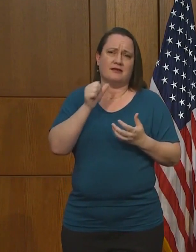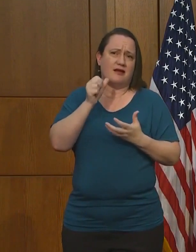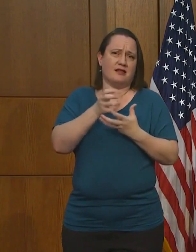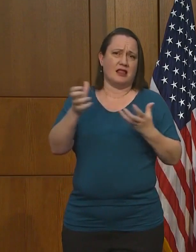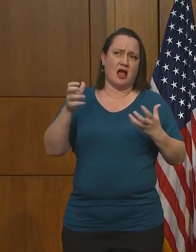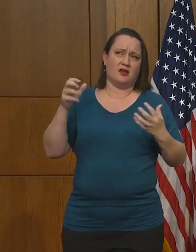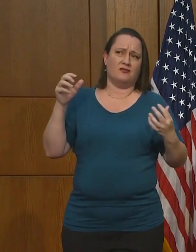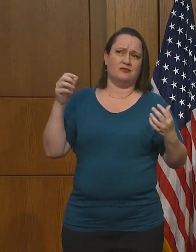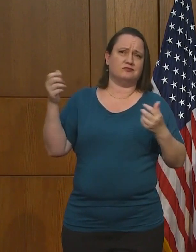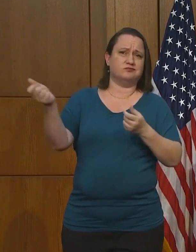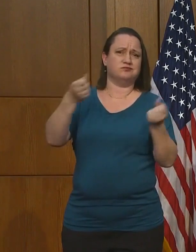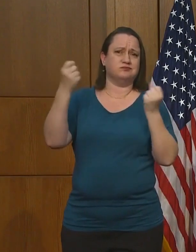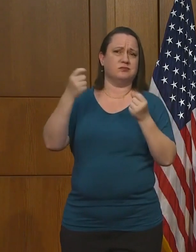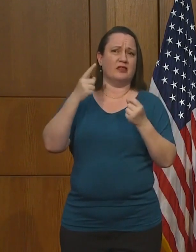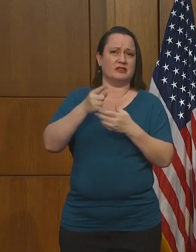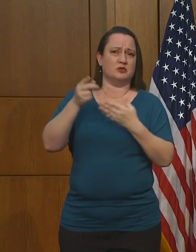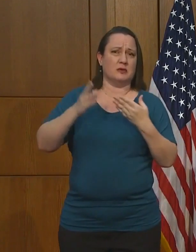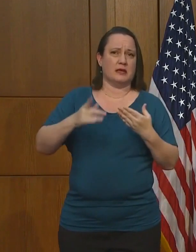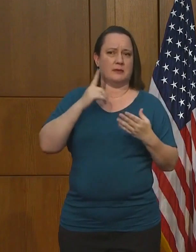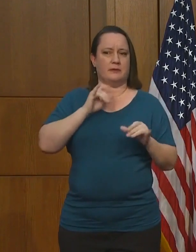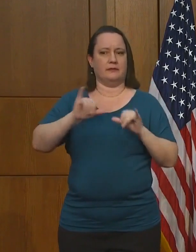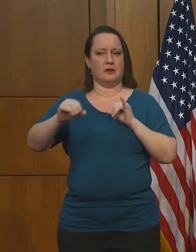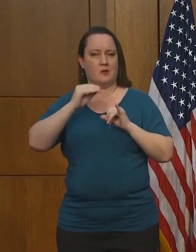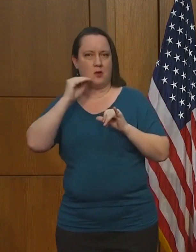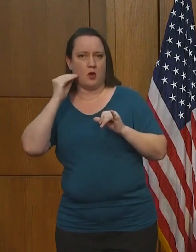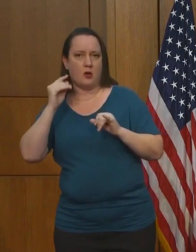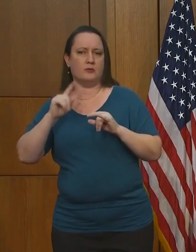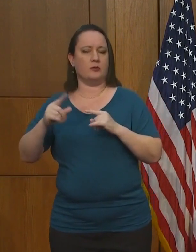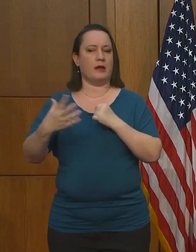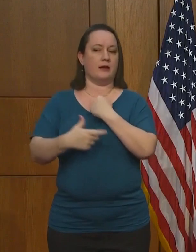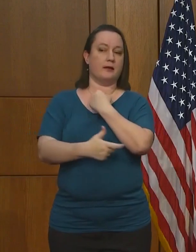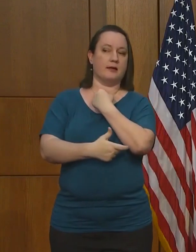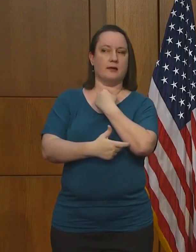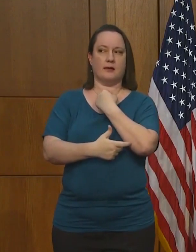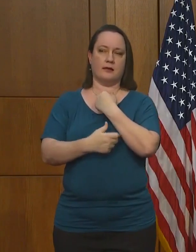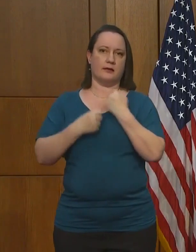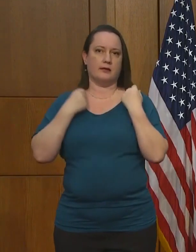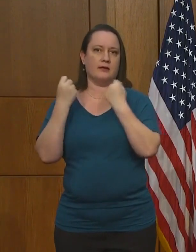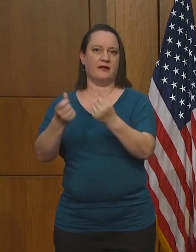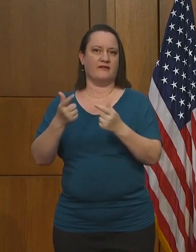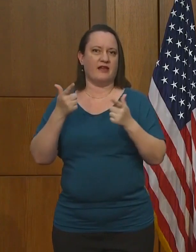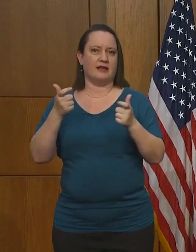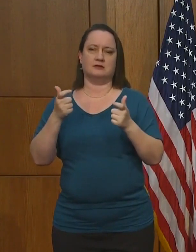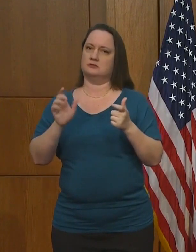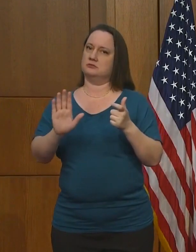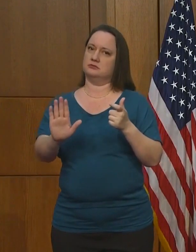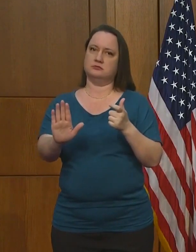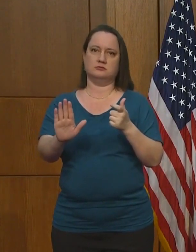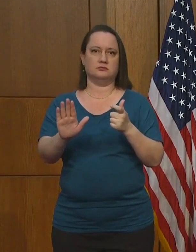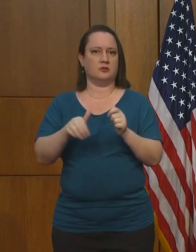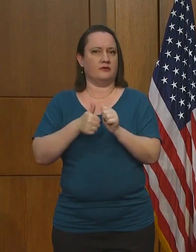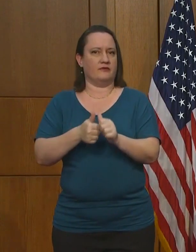WEEKEND SO YOU MAY BE TEMPTED. SO PLEASE DON'T OF PLEASE